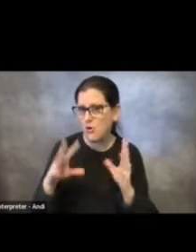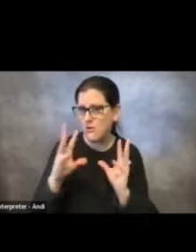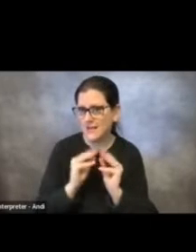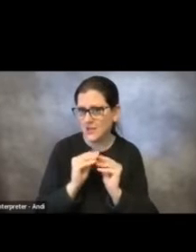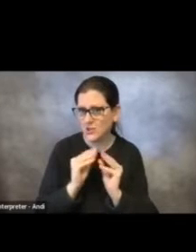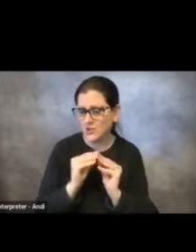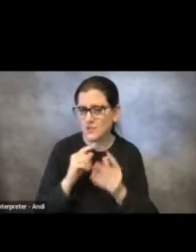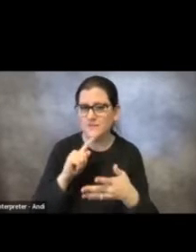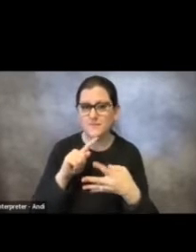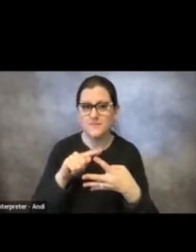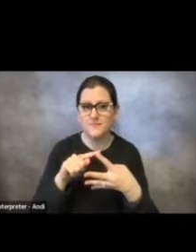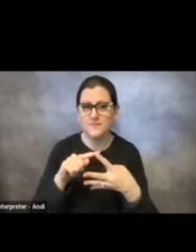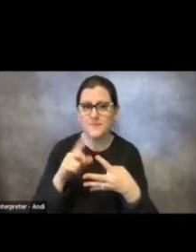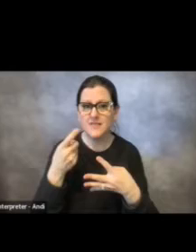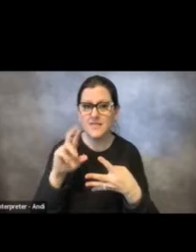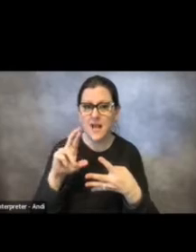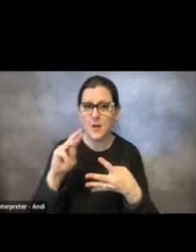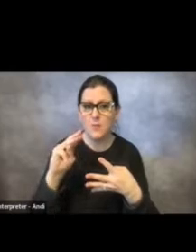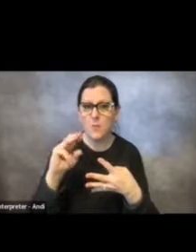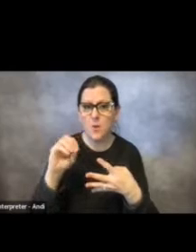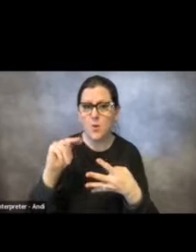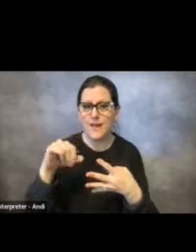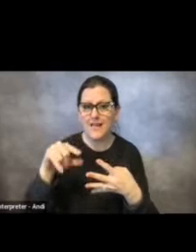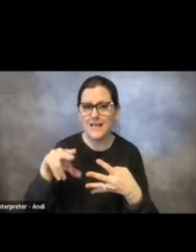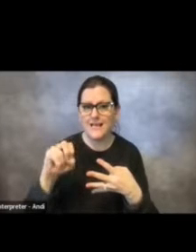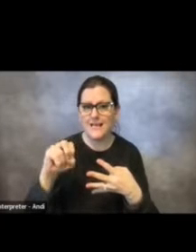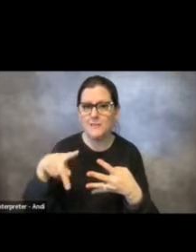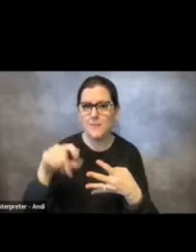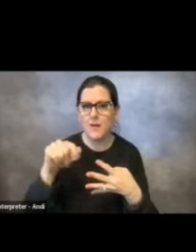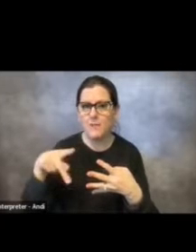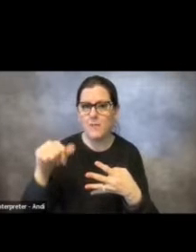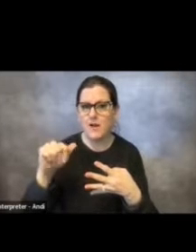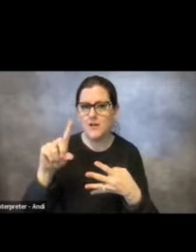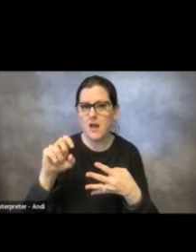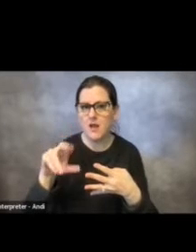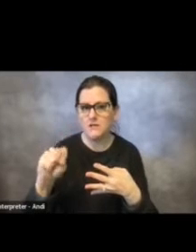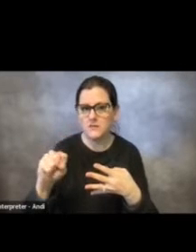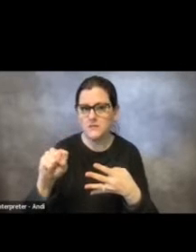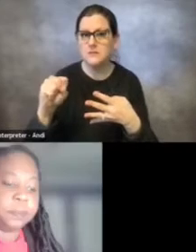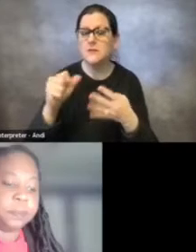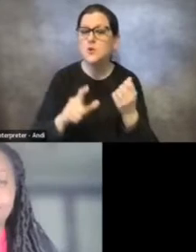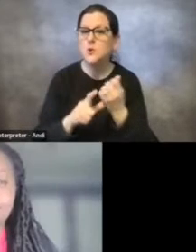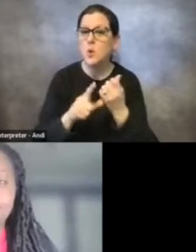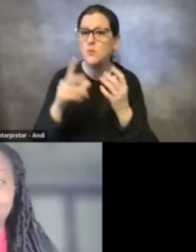have Dr. Monique Pappadis, who serves as Associate Professor and Vice Chair of the University